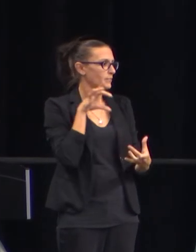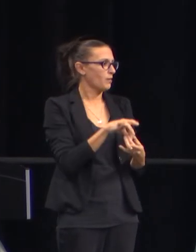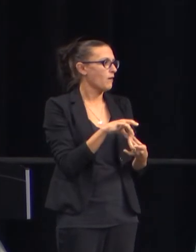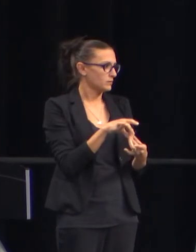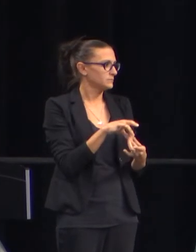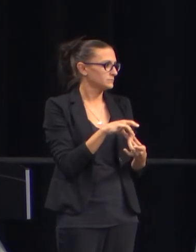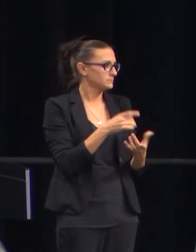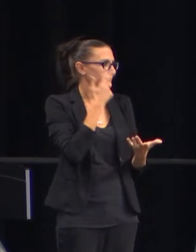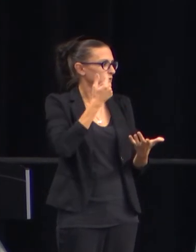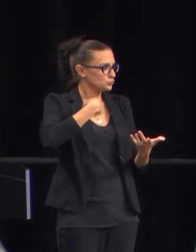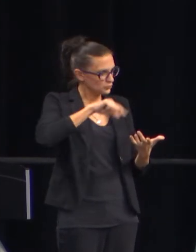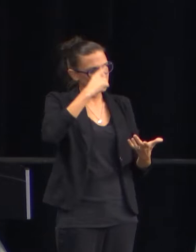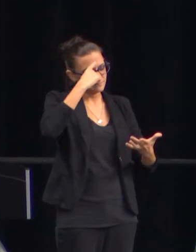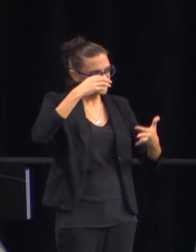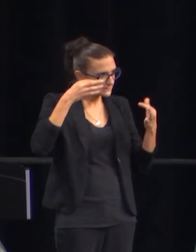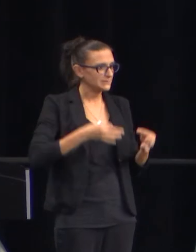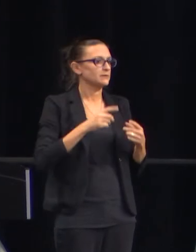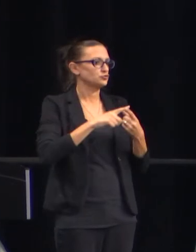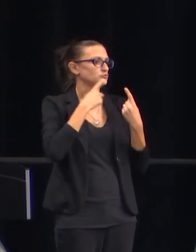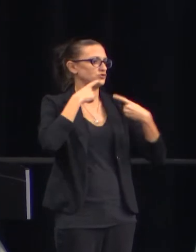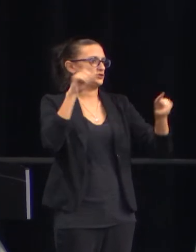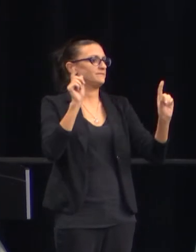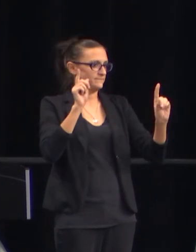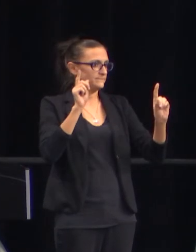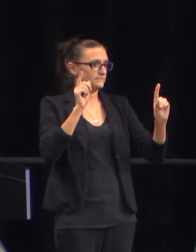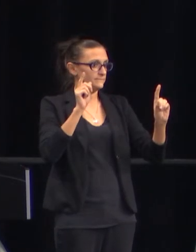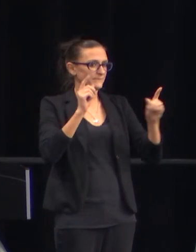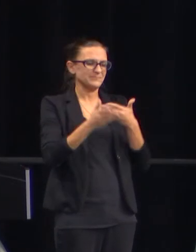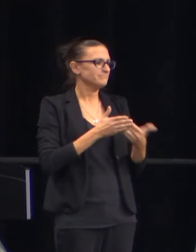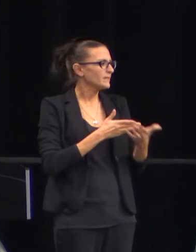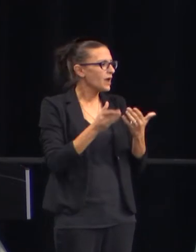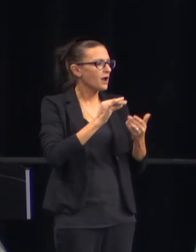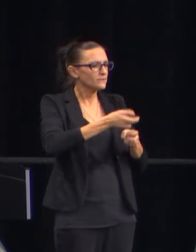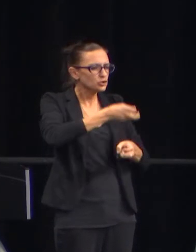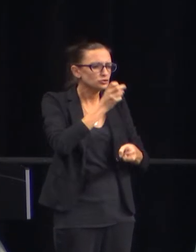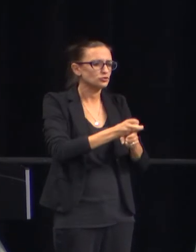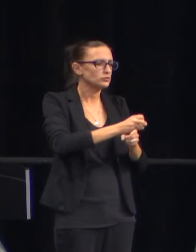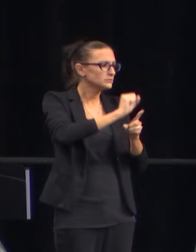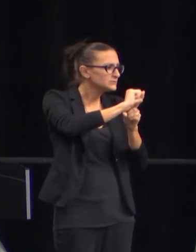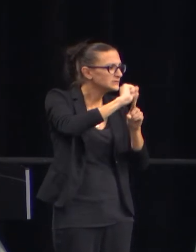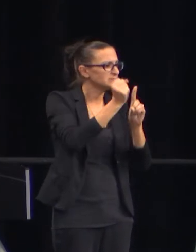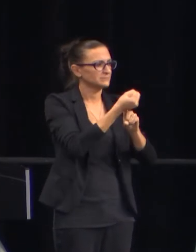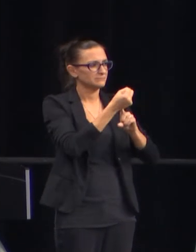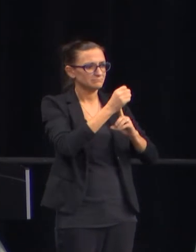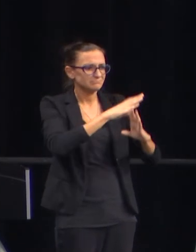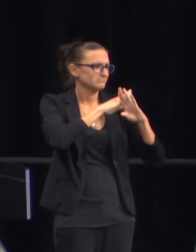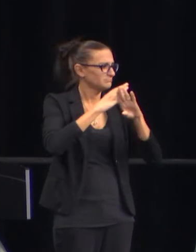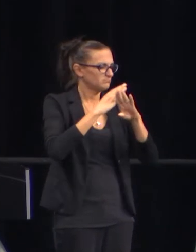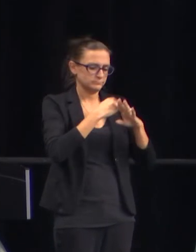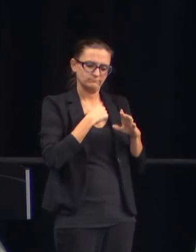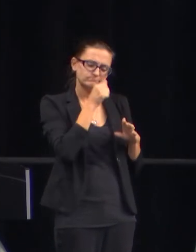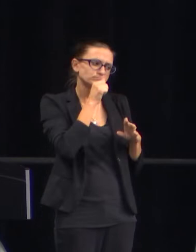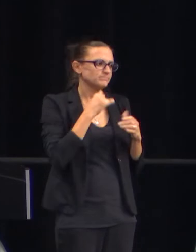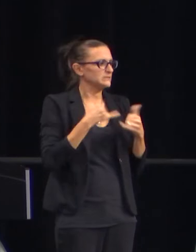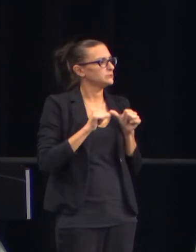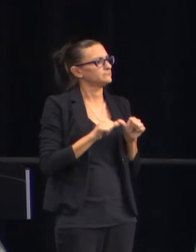"because we decided to achieve. "In spite of the hard circumstances "we kept moving forward.